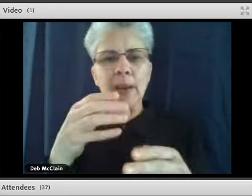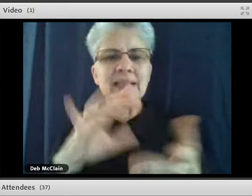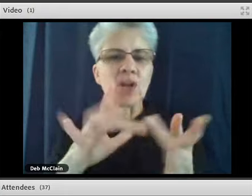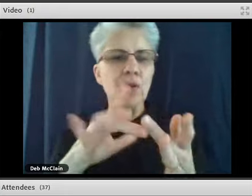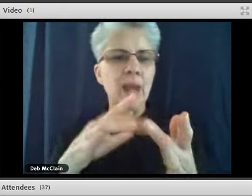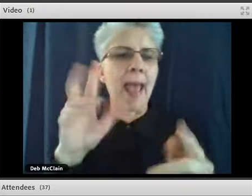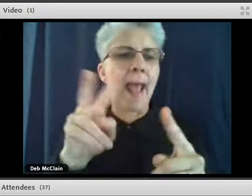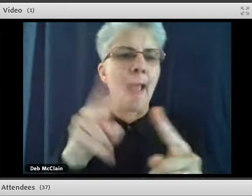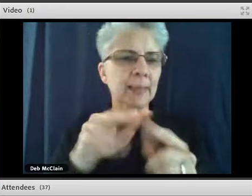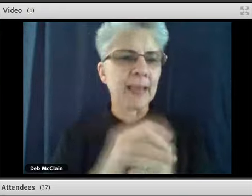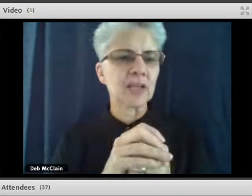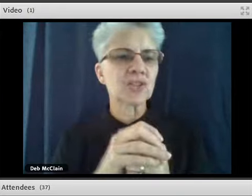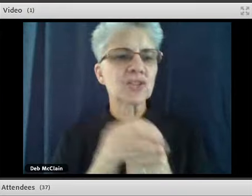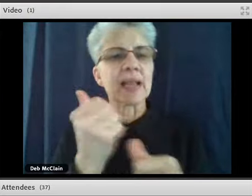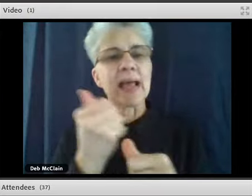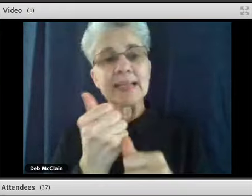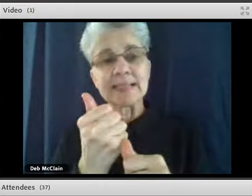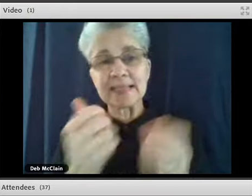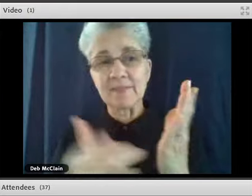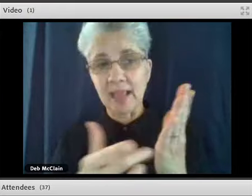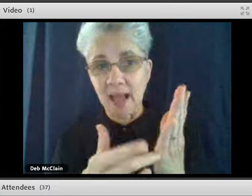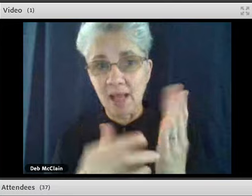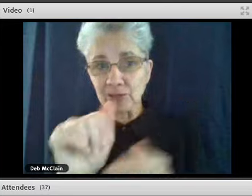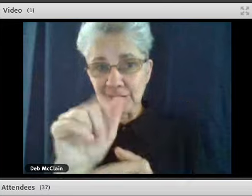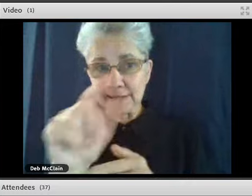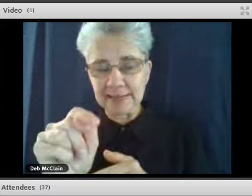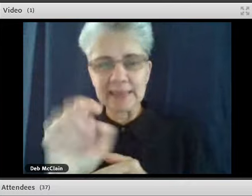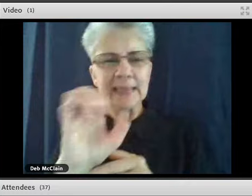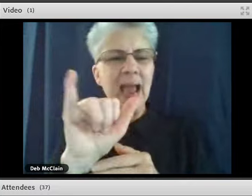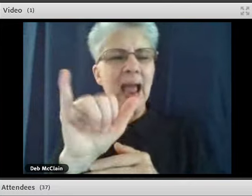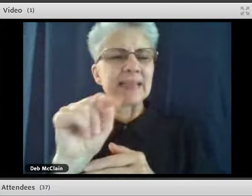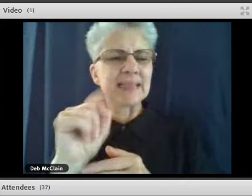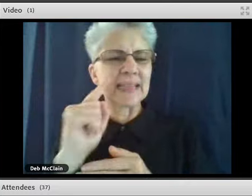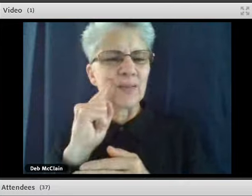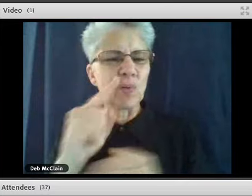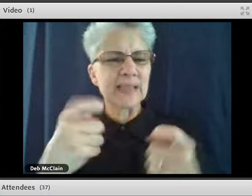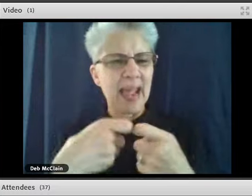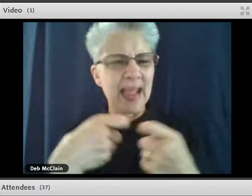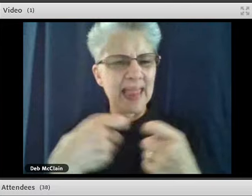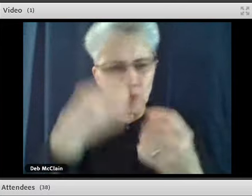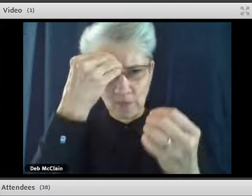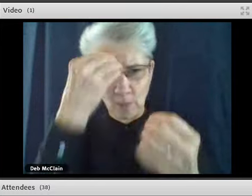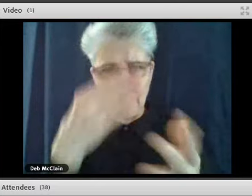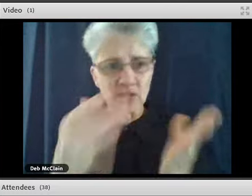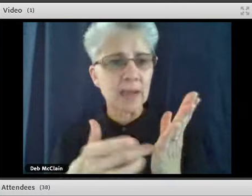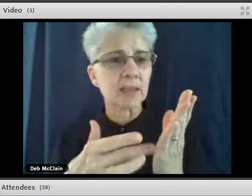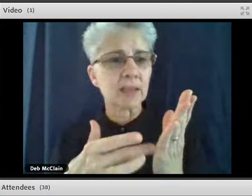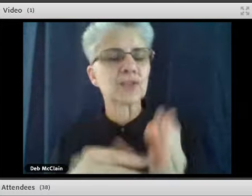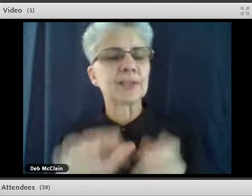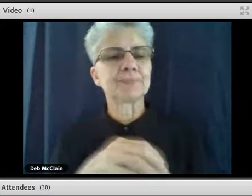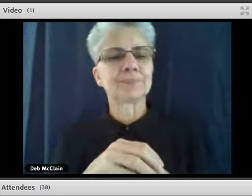Assistive Technology. EIT stands for Electronic and Information technology.